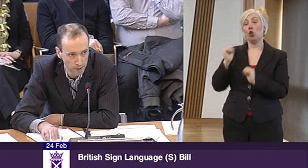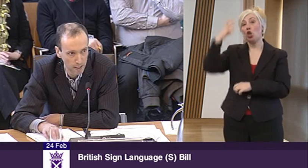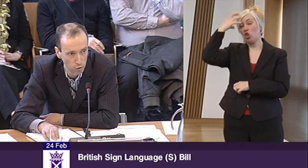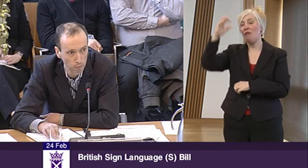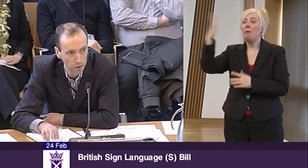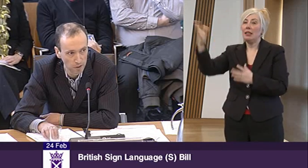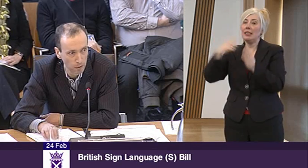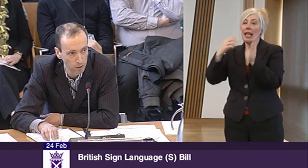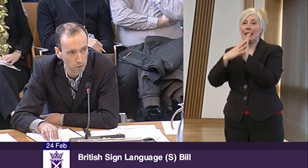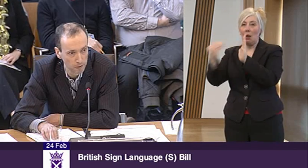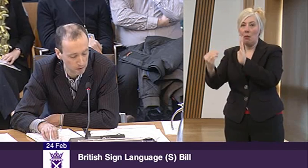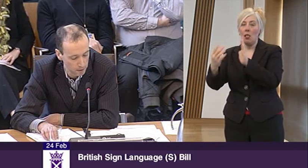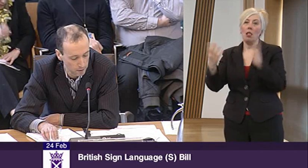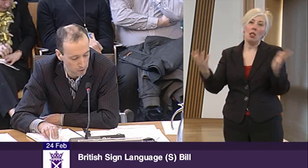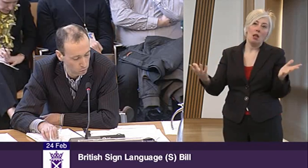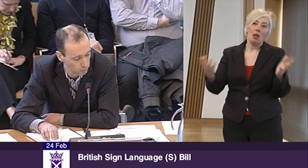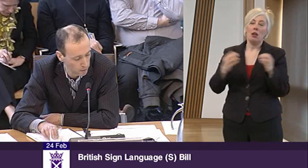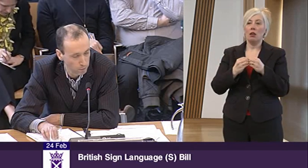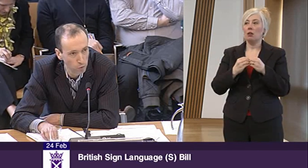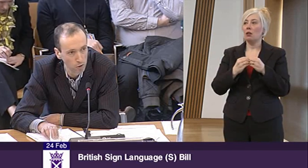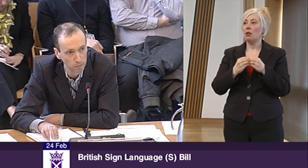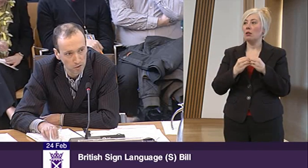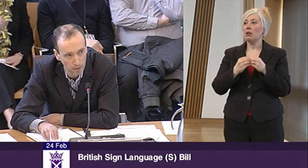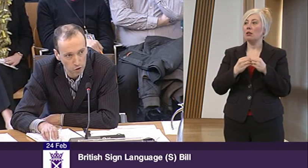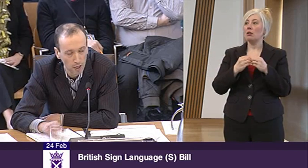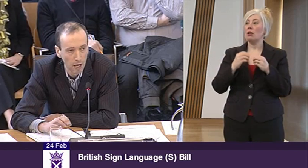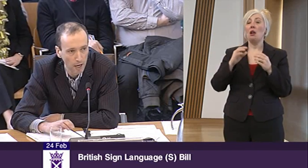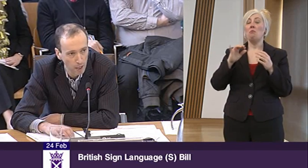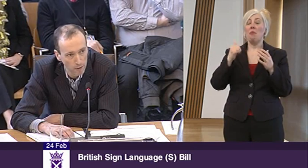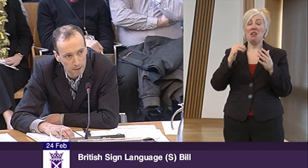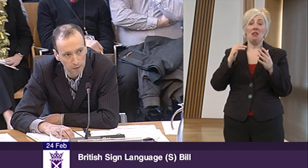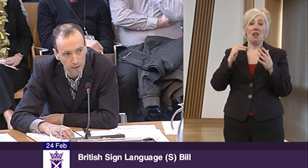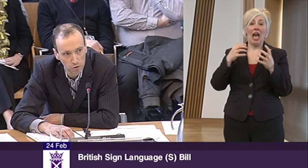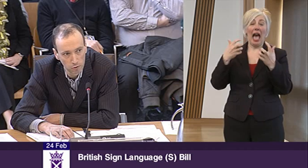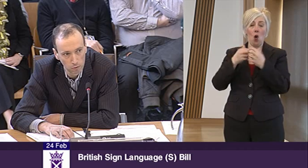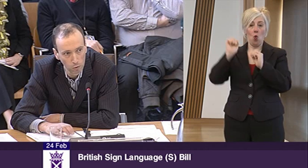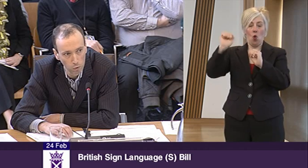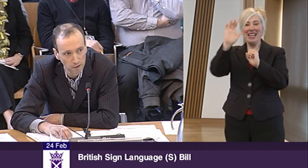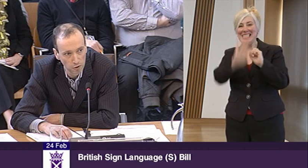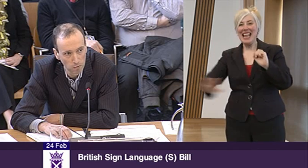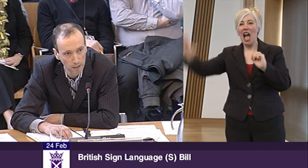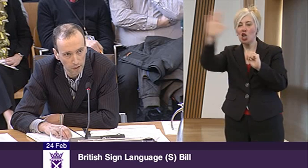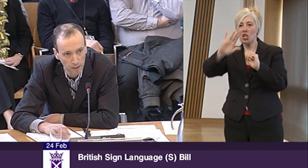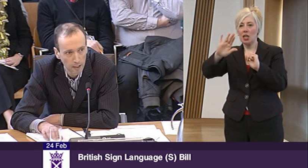the Scottish Government is one, as is the national group that could be established—and